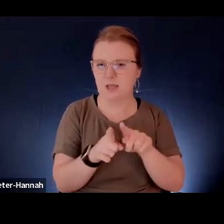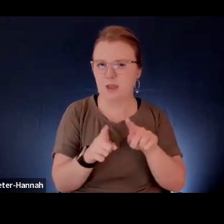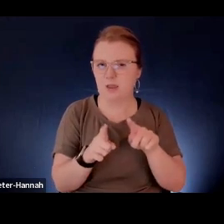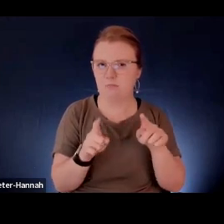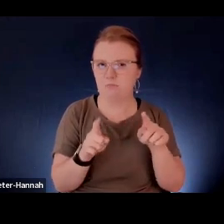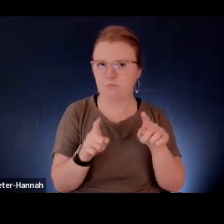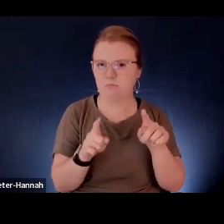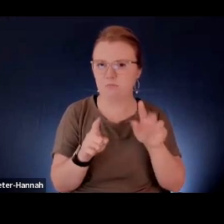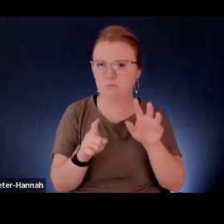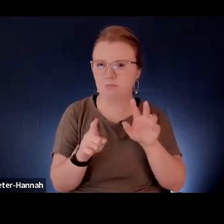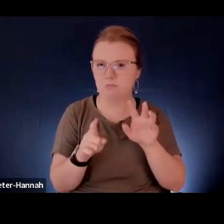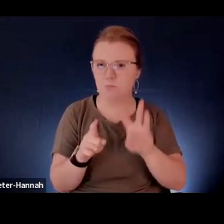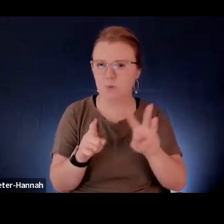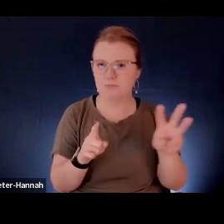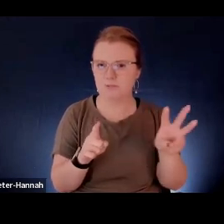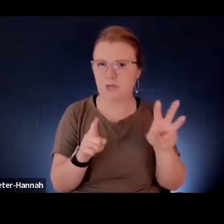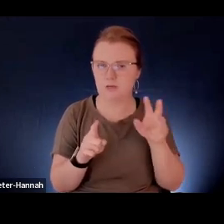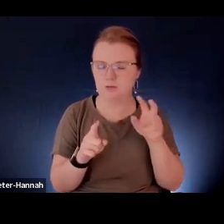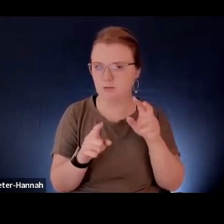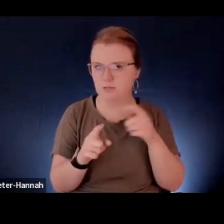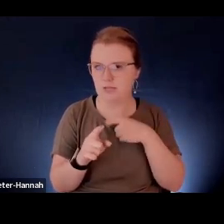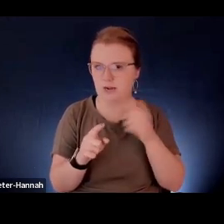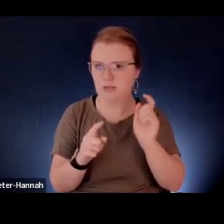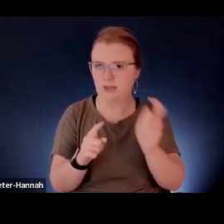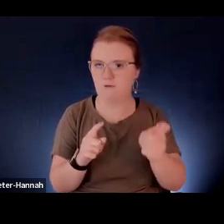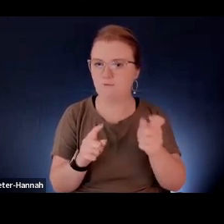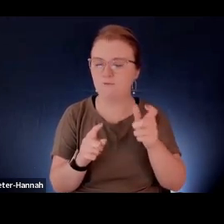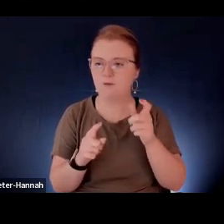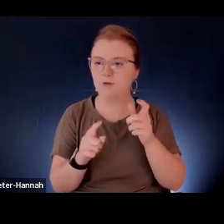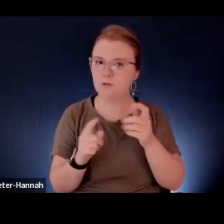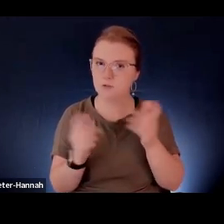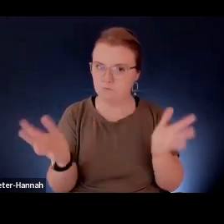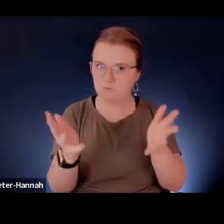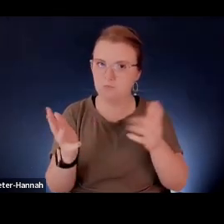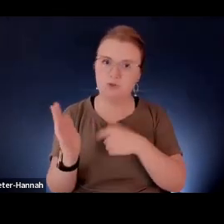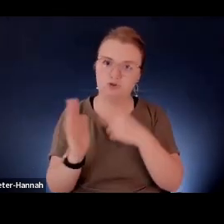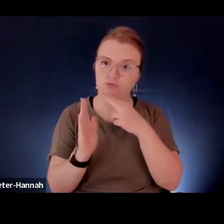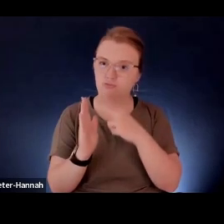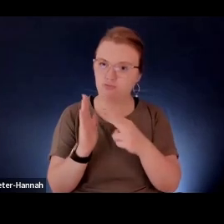I would just encourage you to go through and read. A lot of it is research based and best practice based